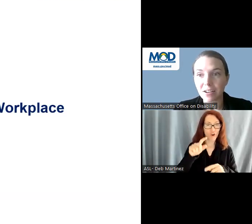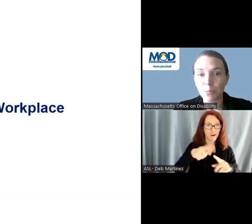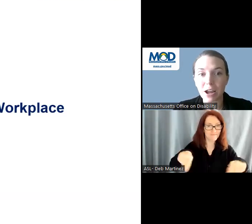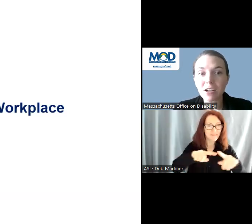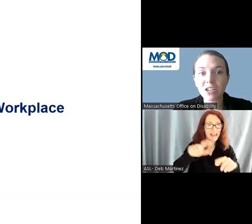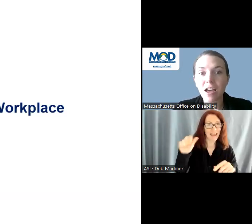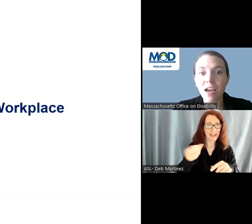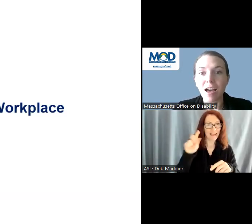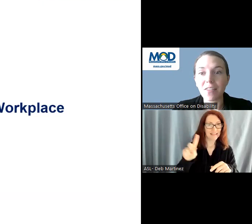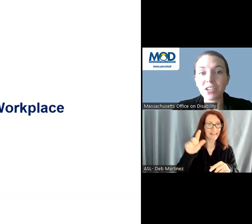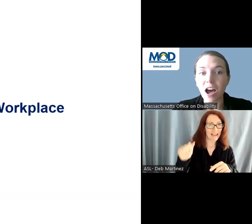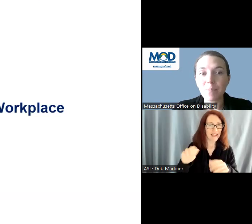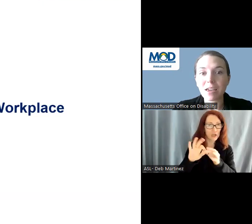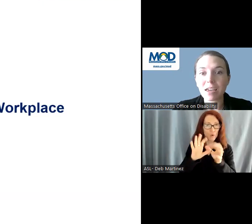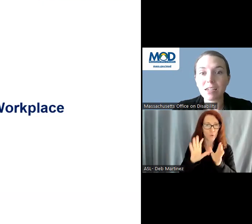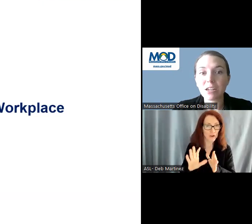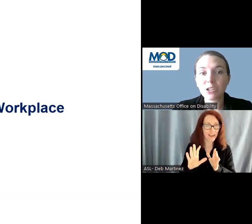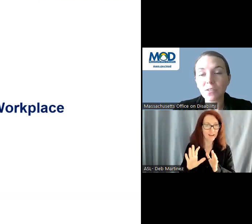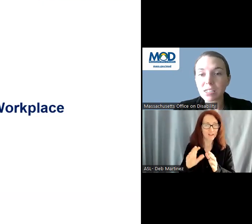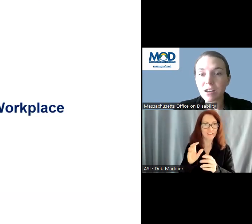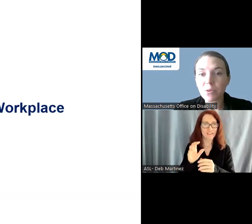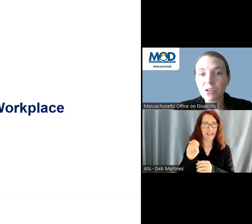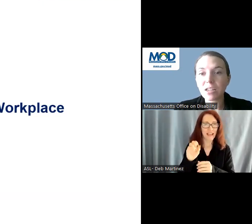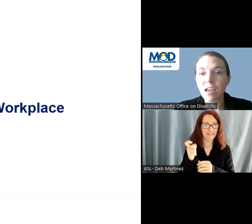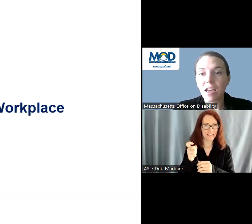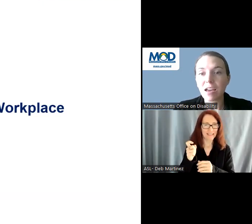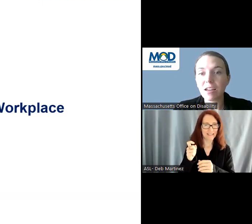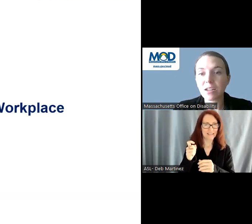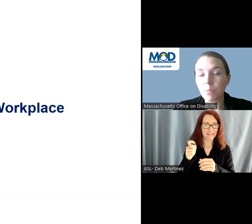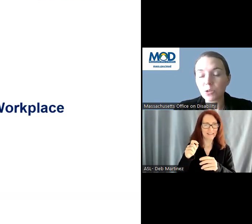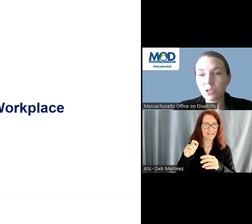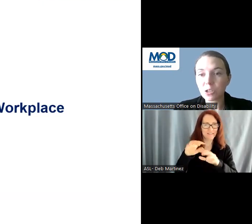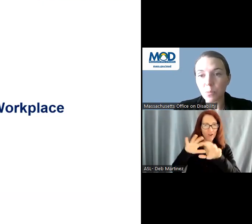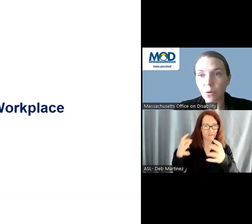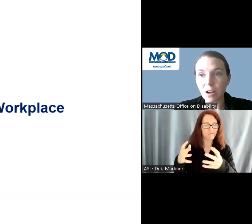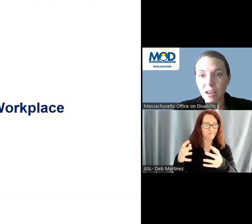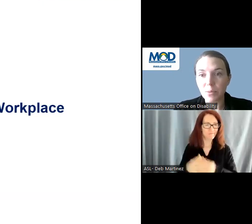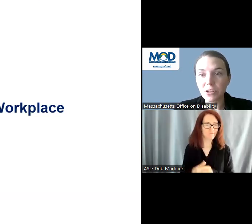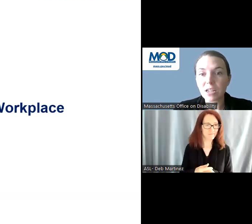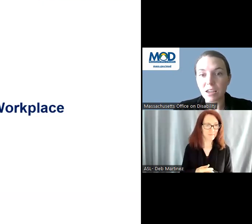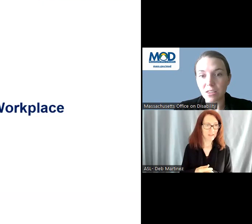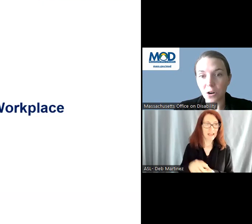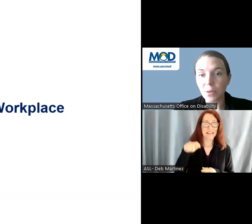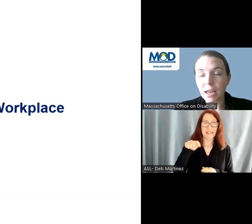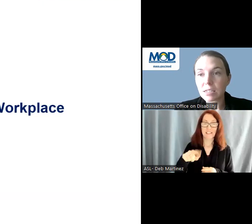executive branch and the topic is service animals and emotional support animals in the workplace .